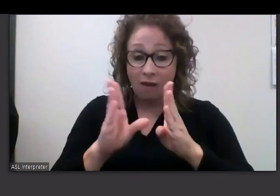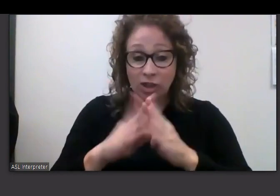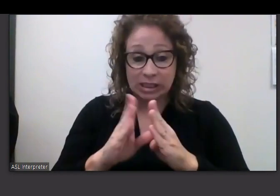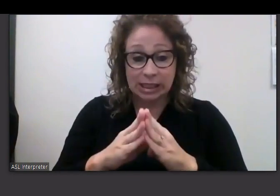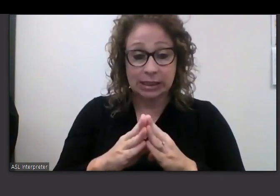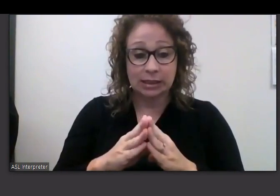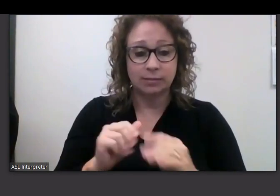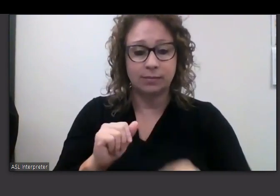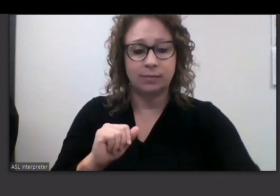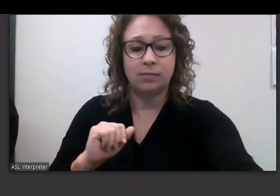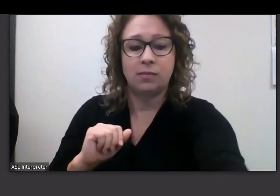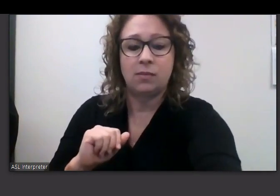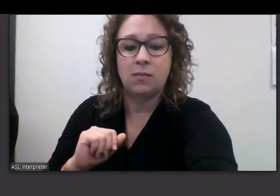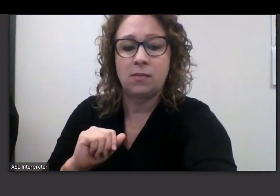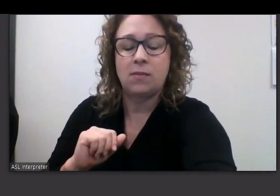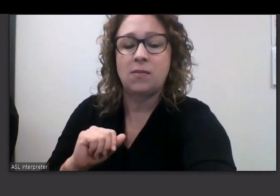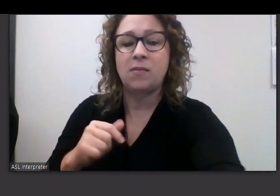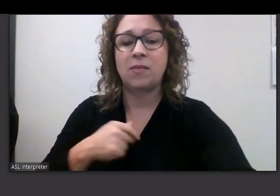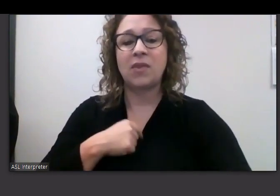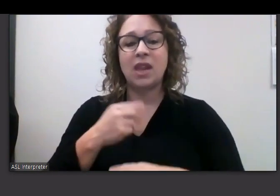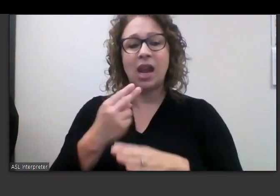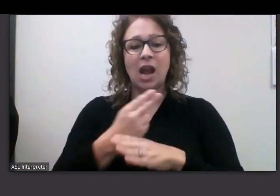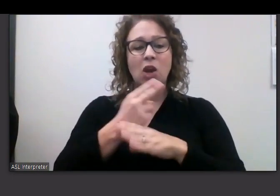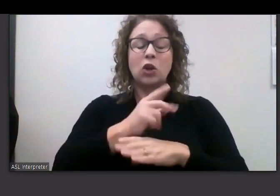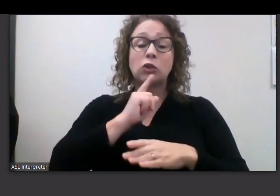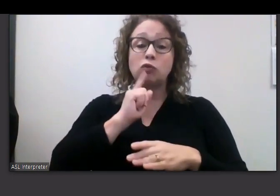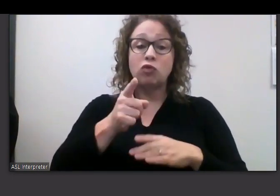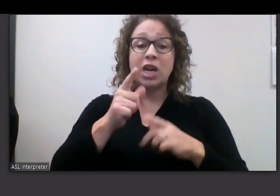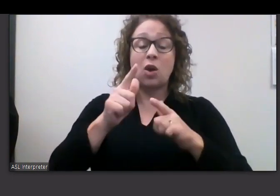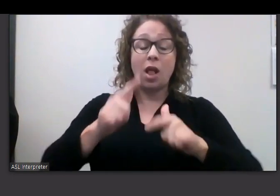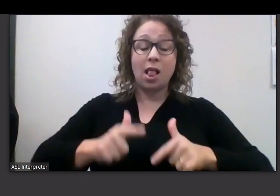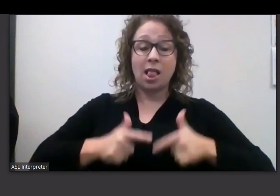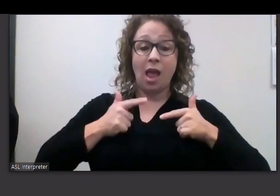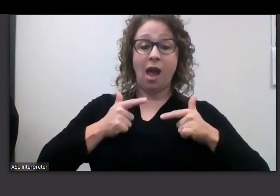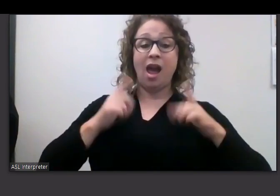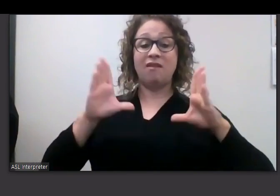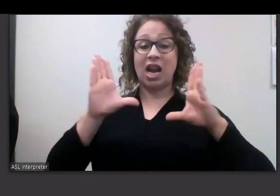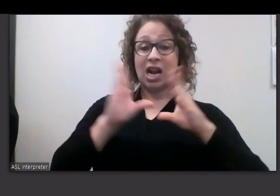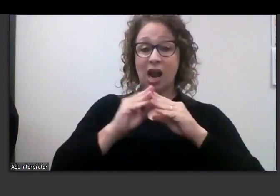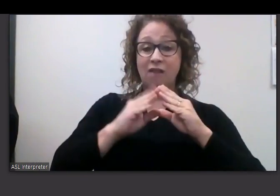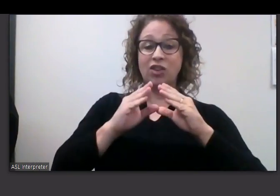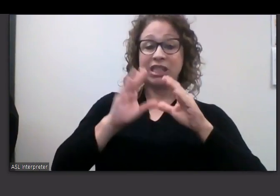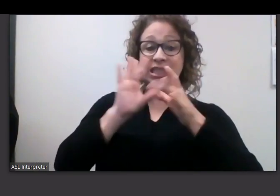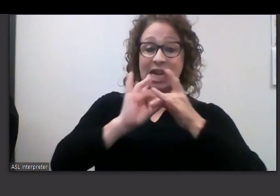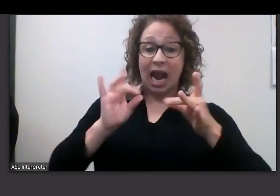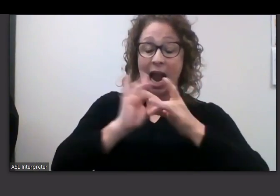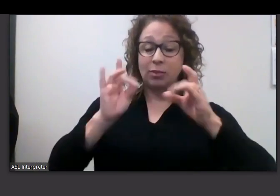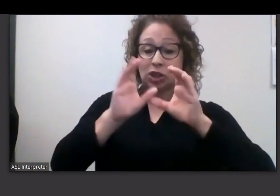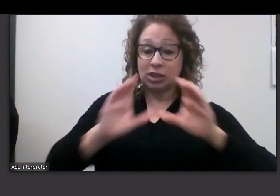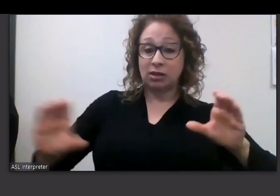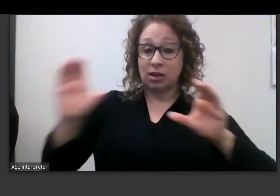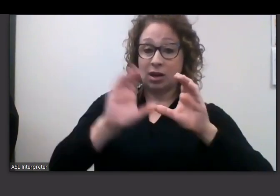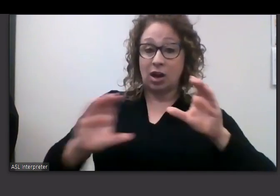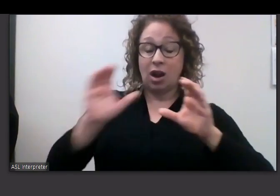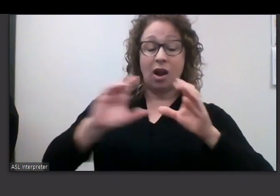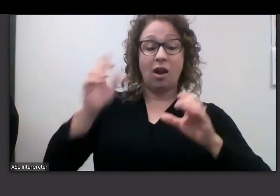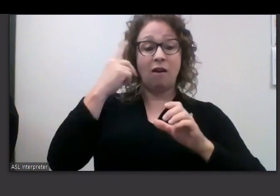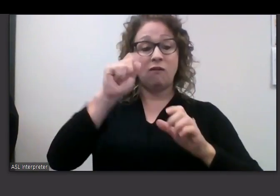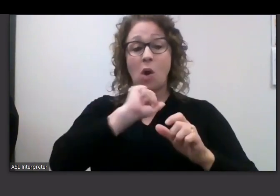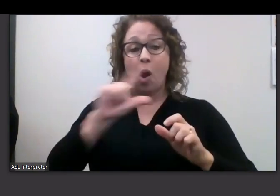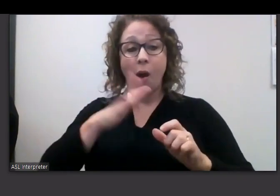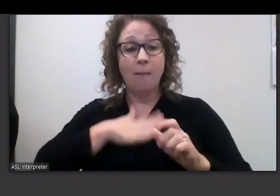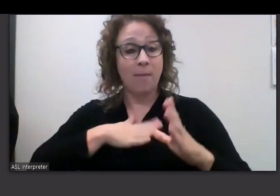and I use rely conference captioning for all of my work conference calls, meetings and webinars.